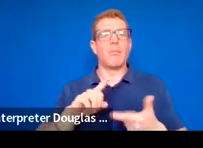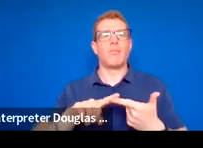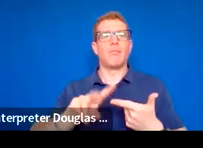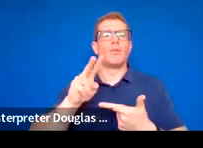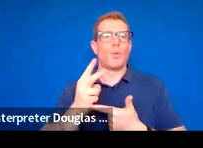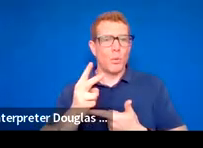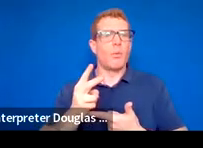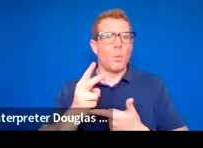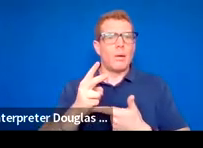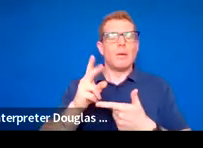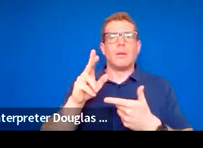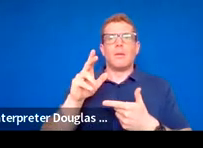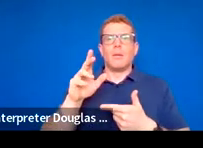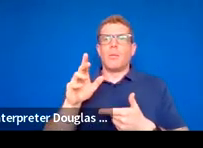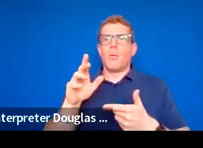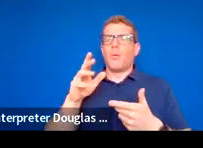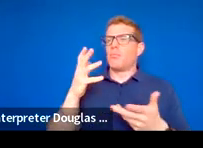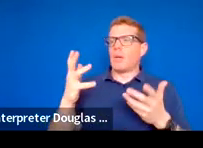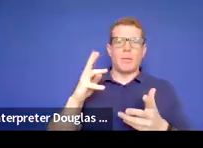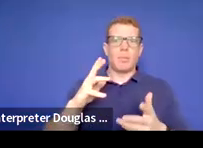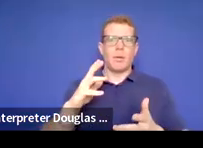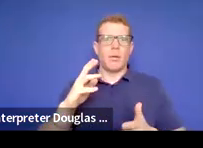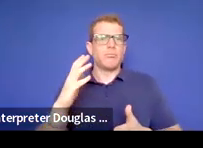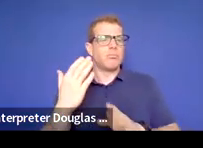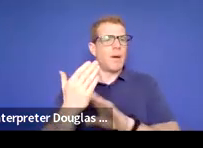Tasks fixing i'm in the middle of a meal and I get stuck.